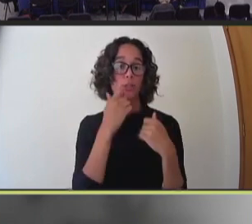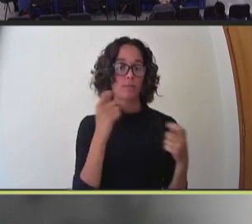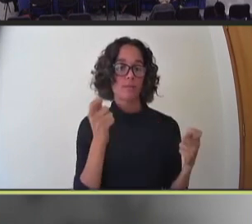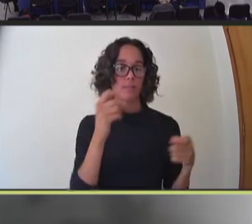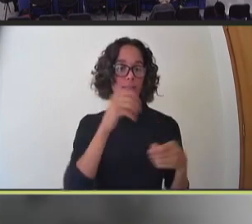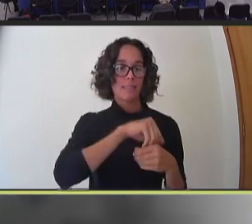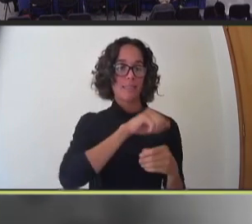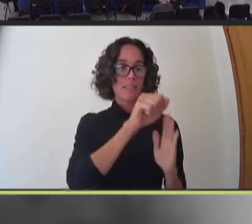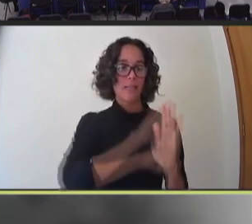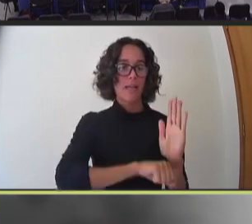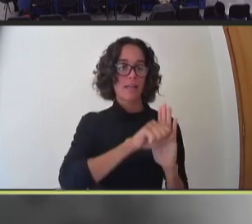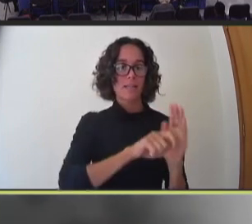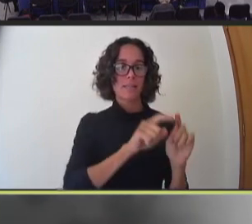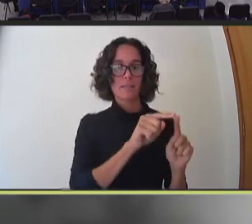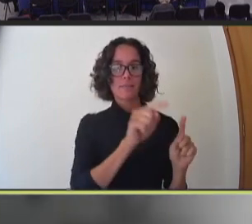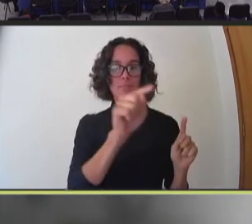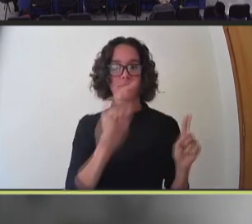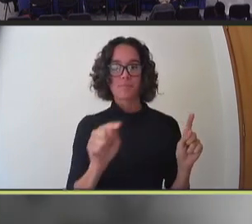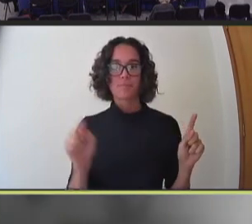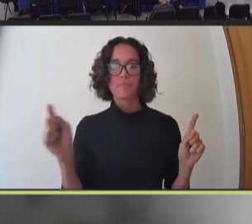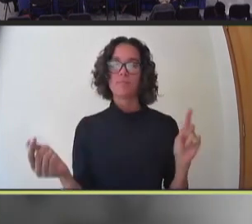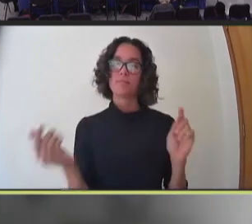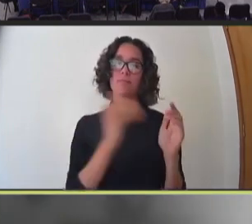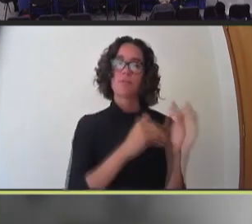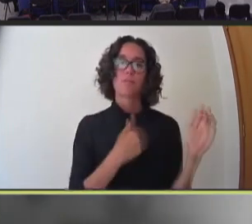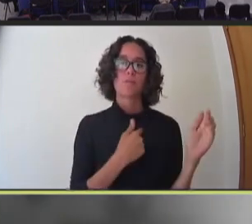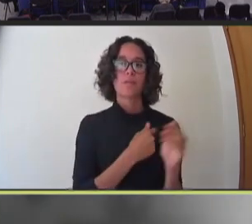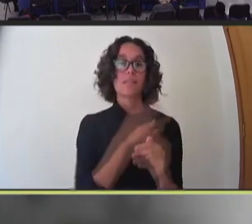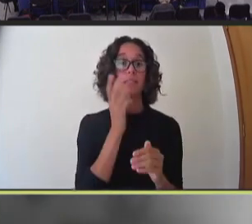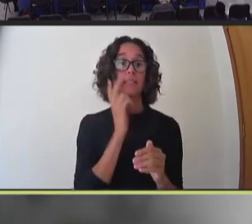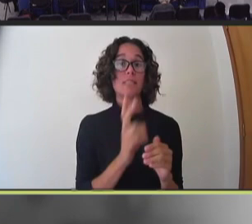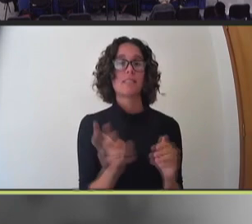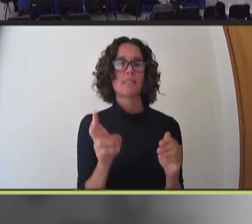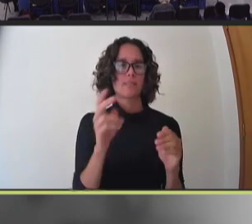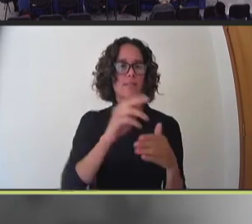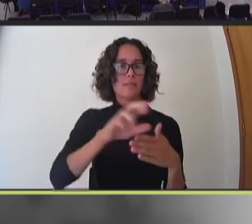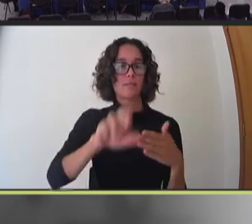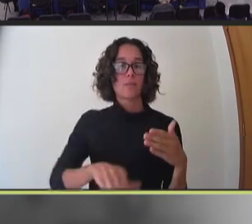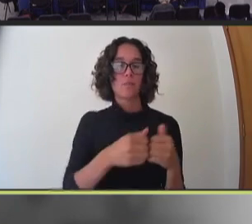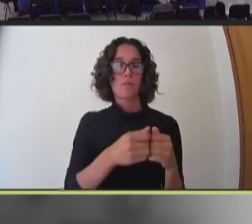Again, we see the breadth of variants across the different states and how they handle things.